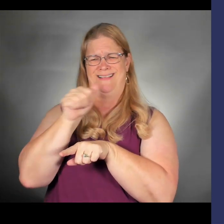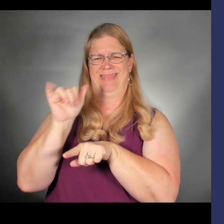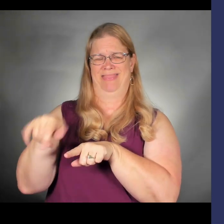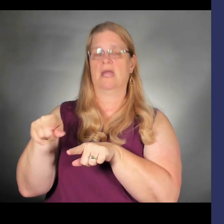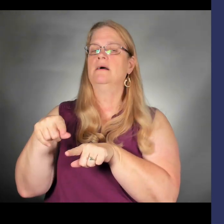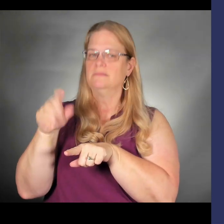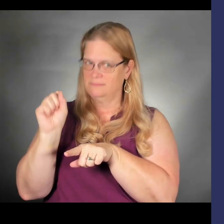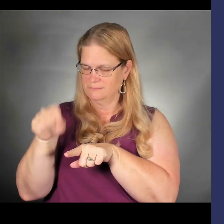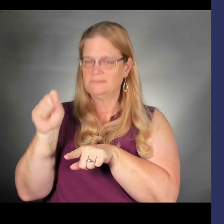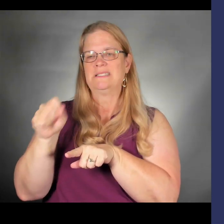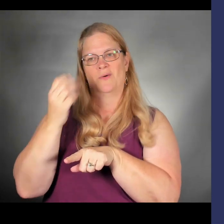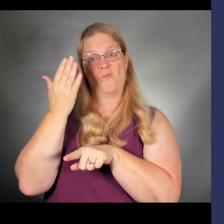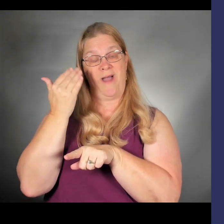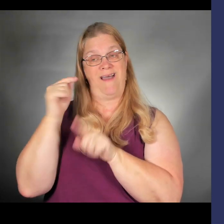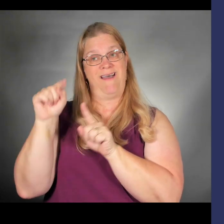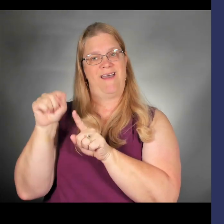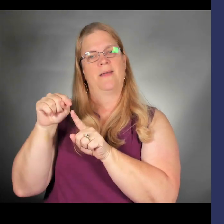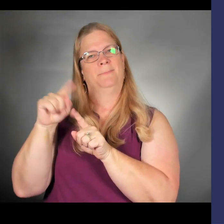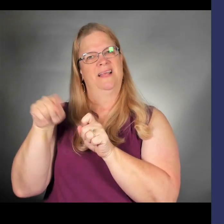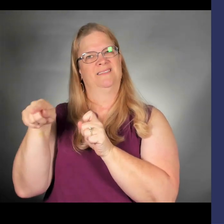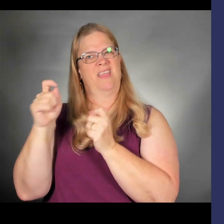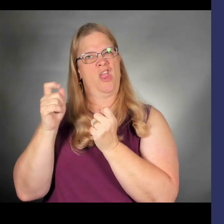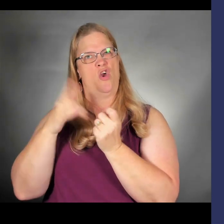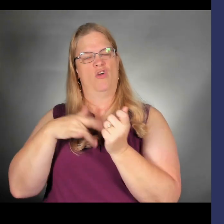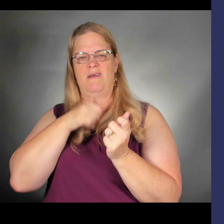Often times people would assume that the bully themselves is not at risk.